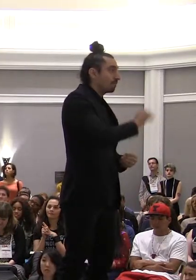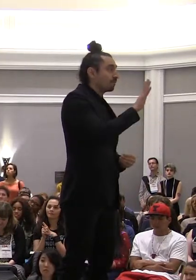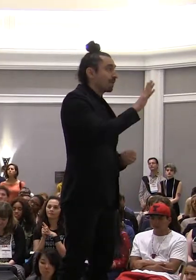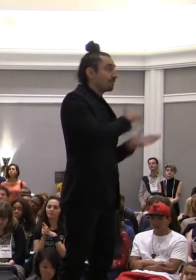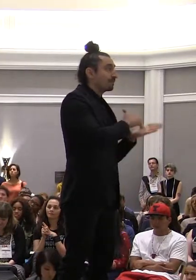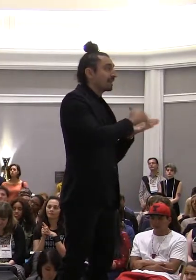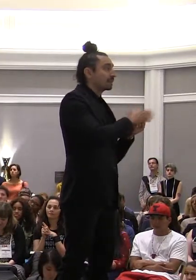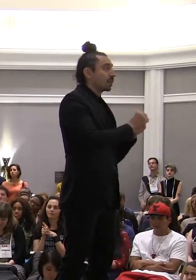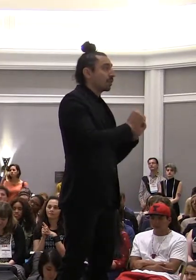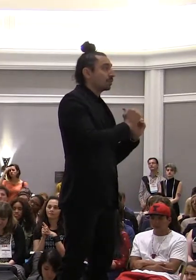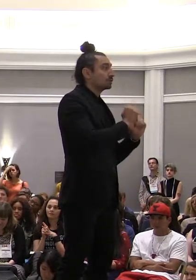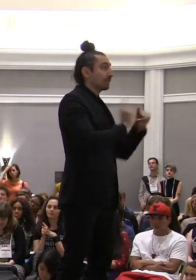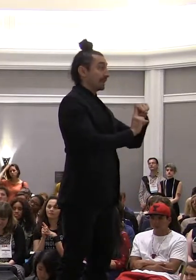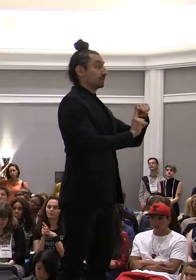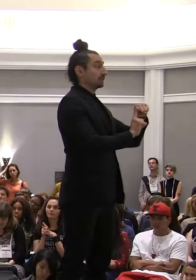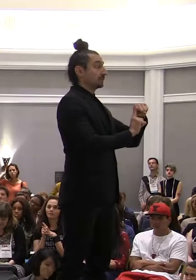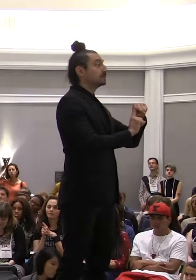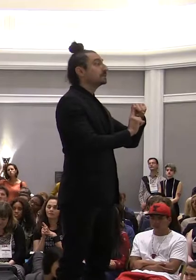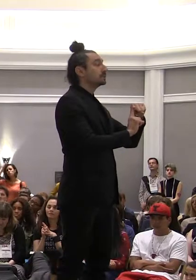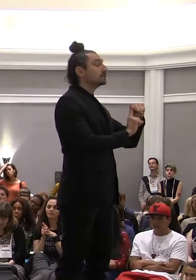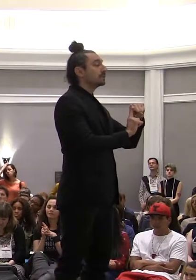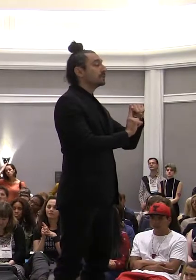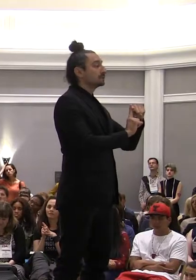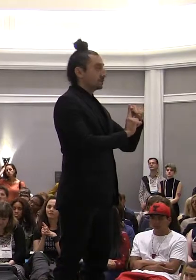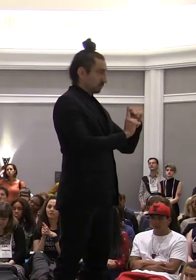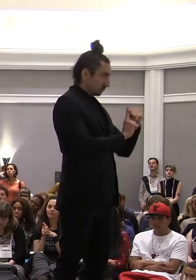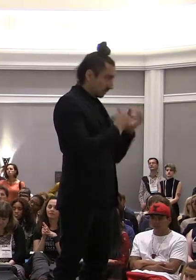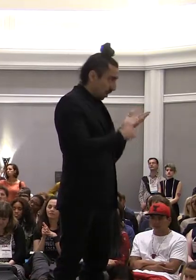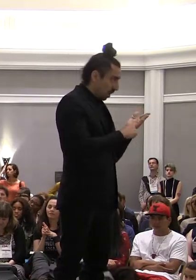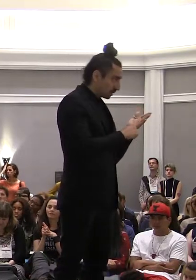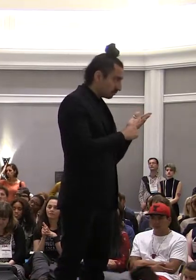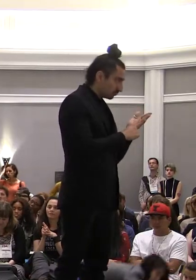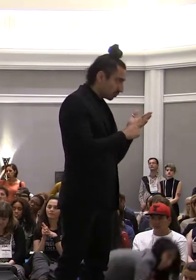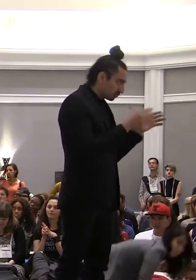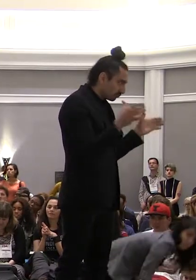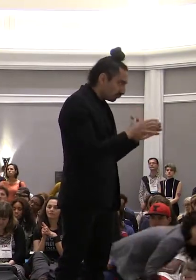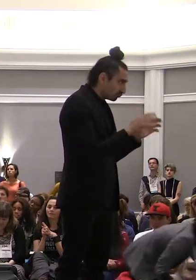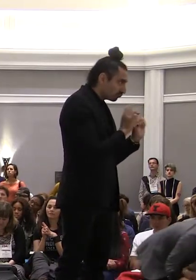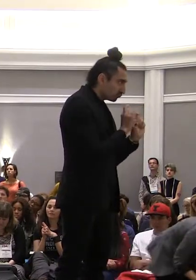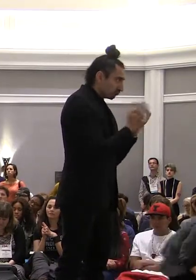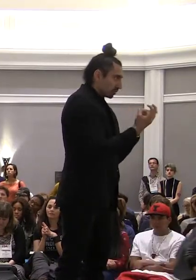but it's really a time for us to get together and talk about shared challenges and shared successes,